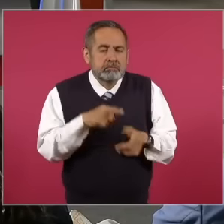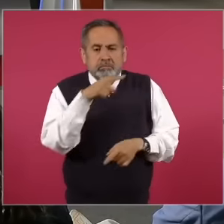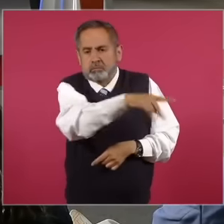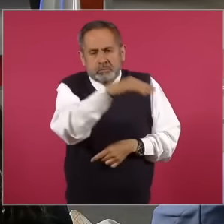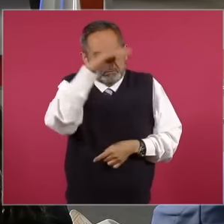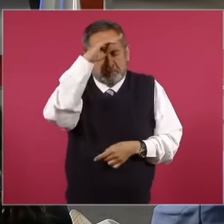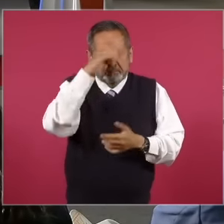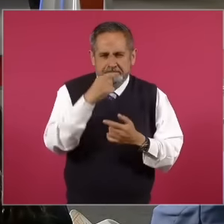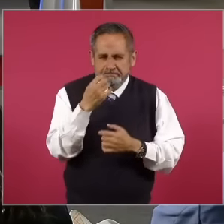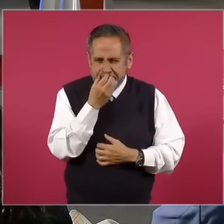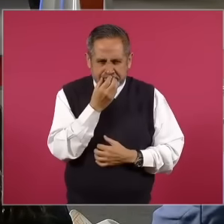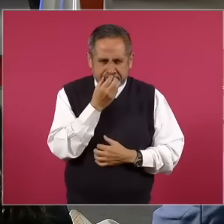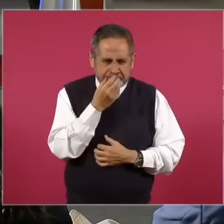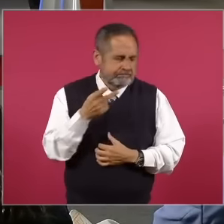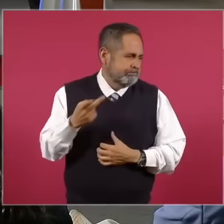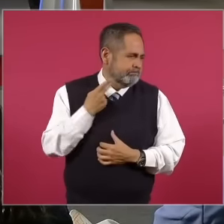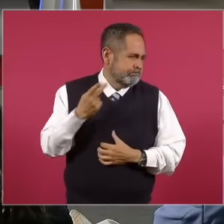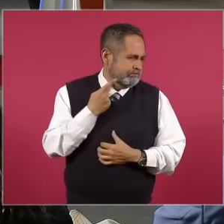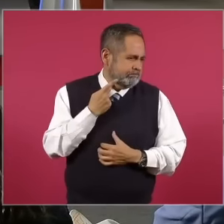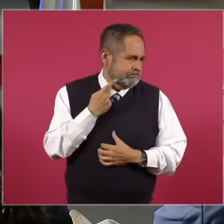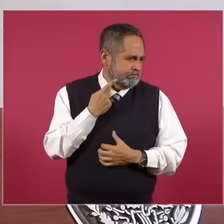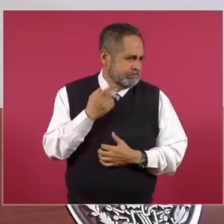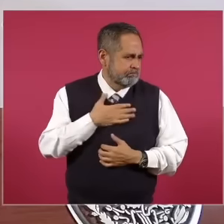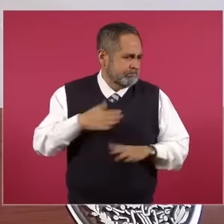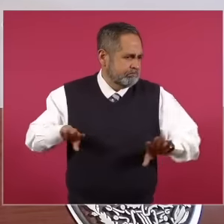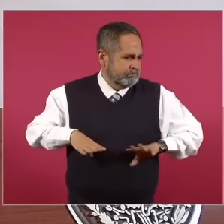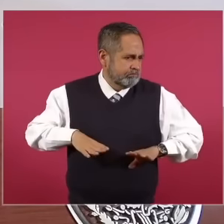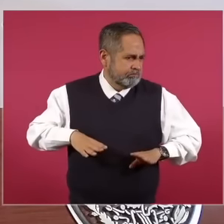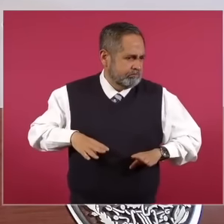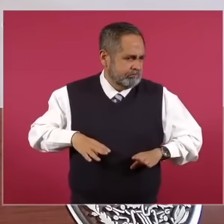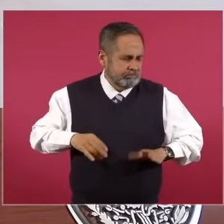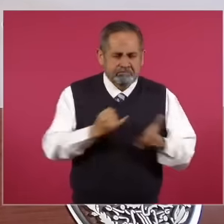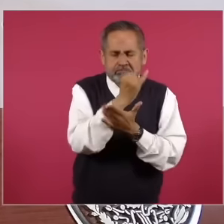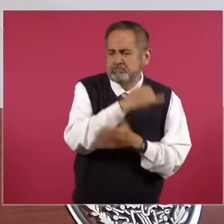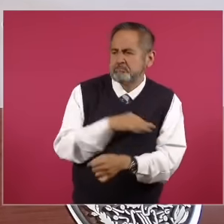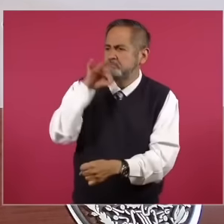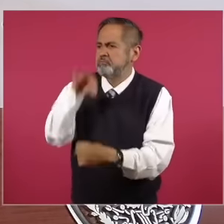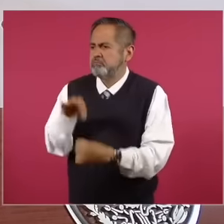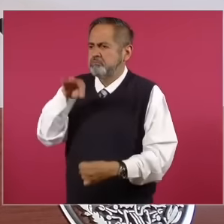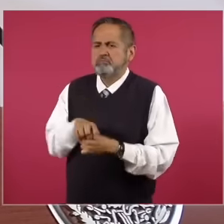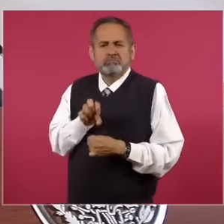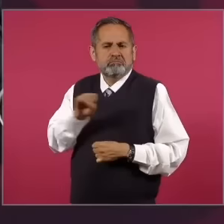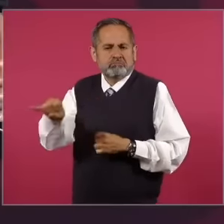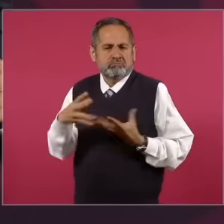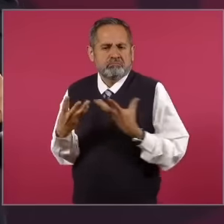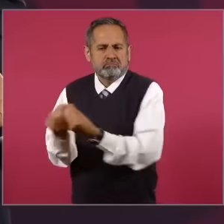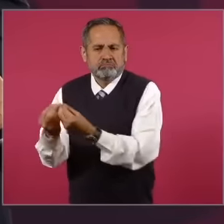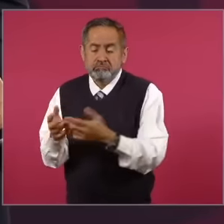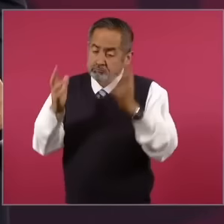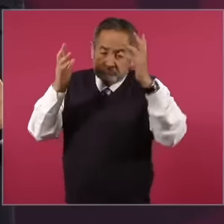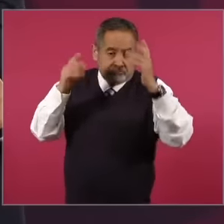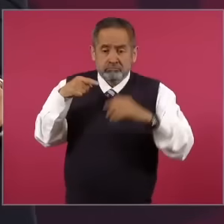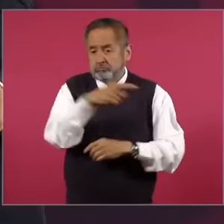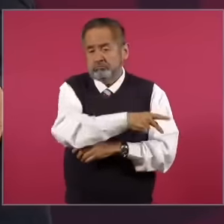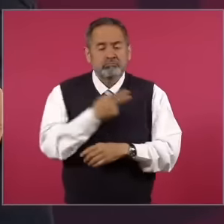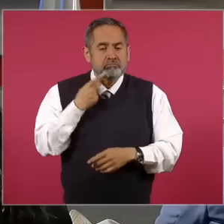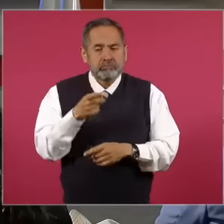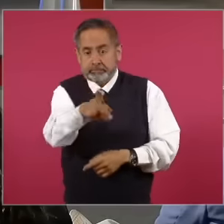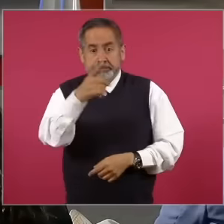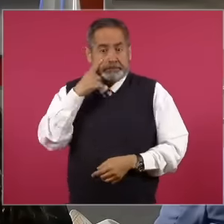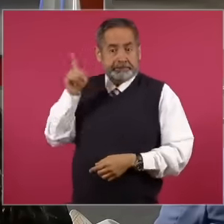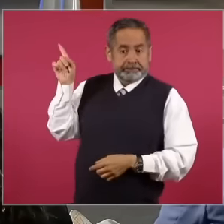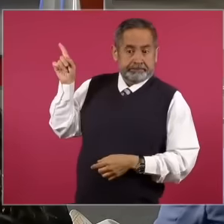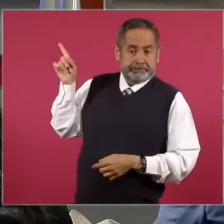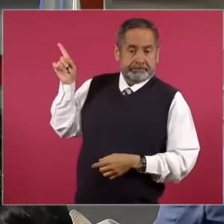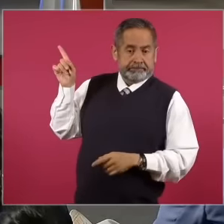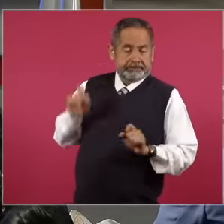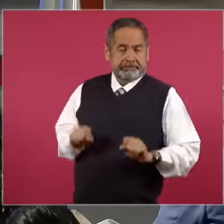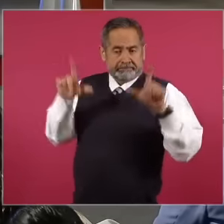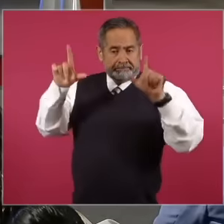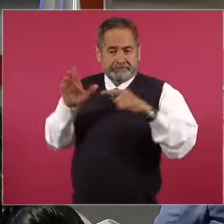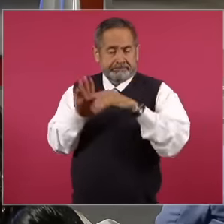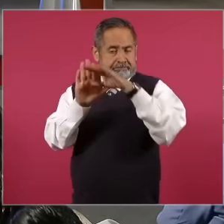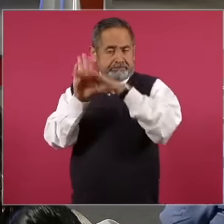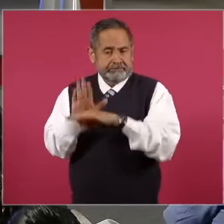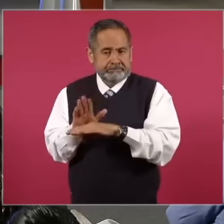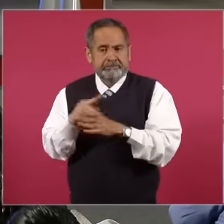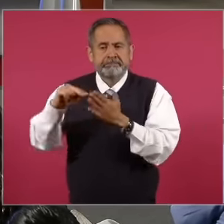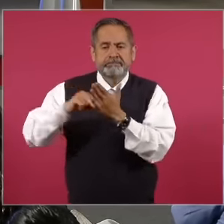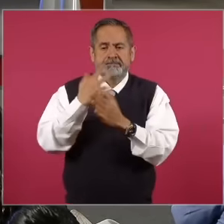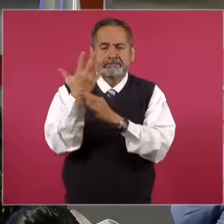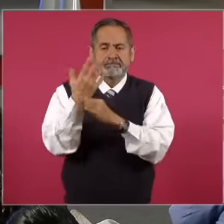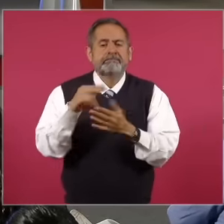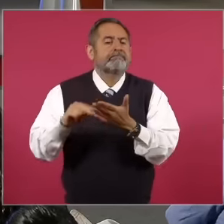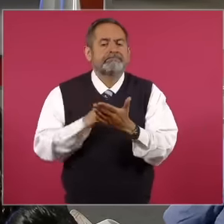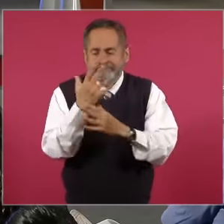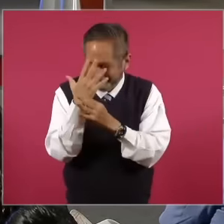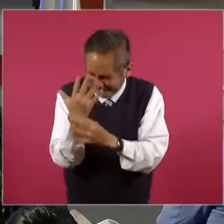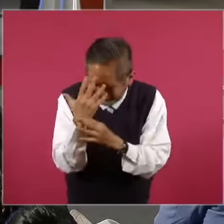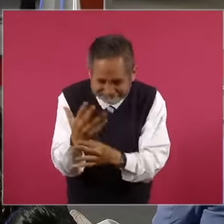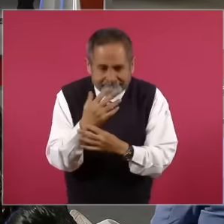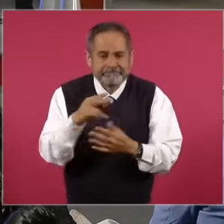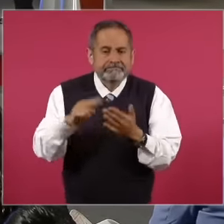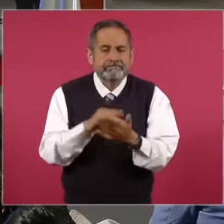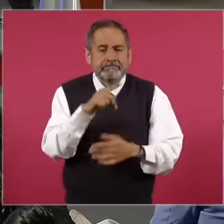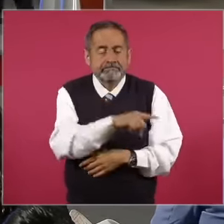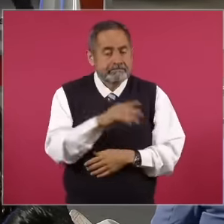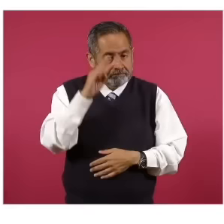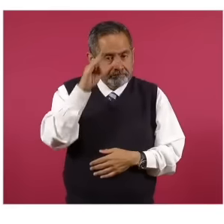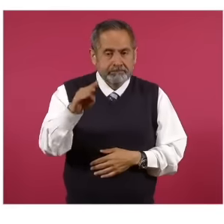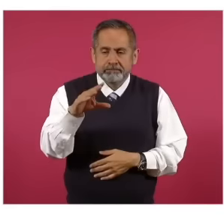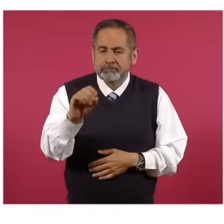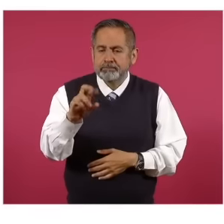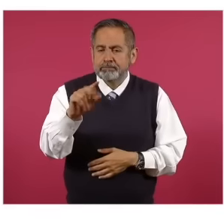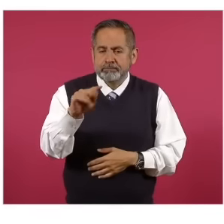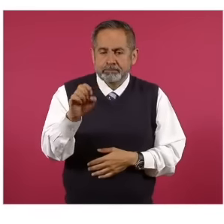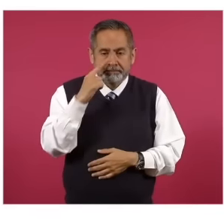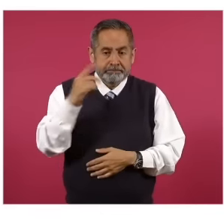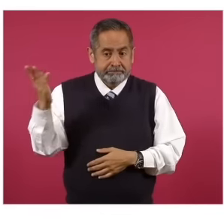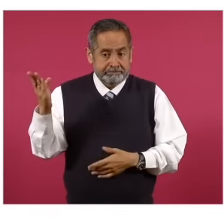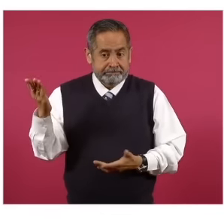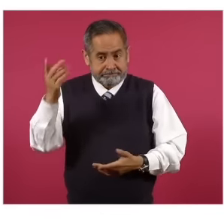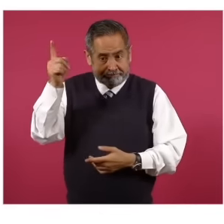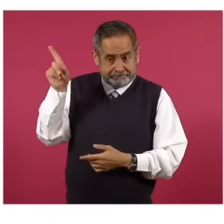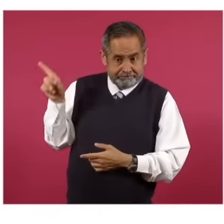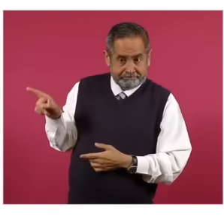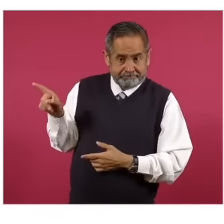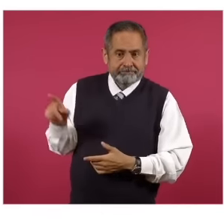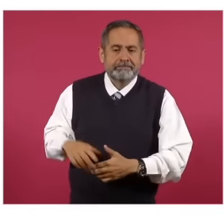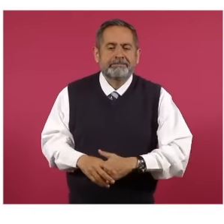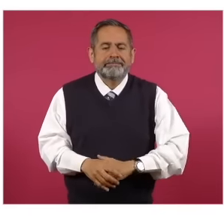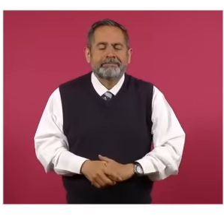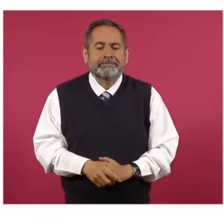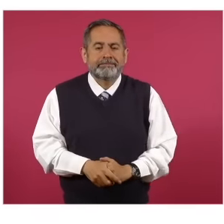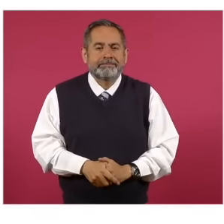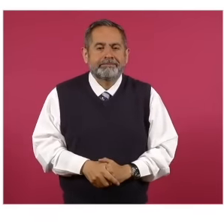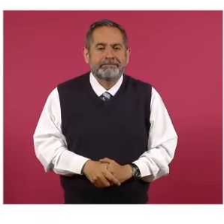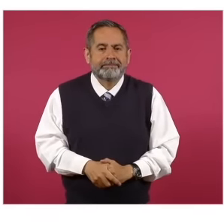like this look that is in writing signed by Mr. Cortés when the election